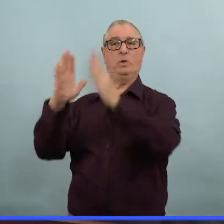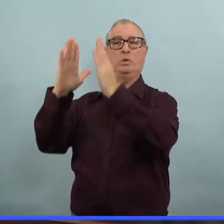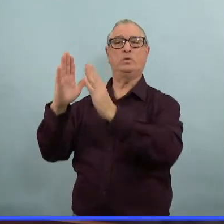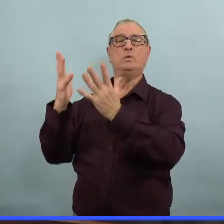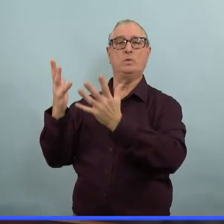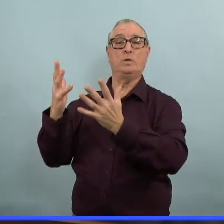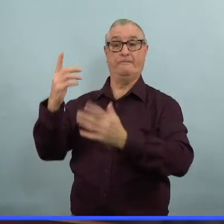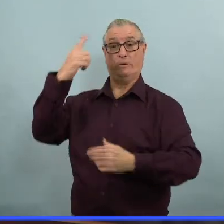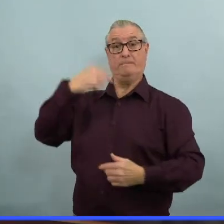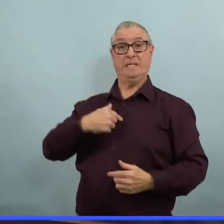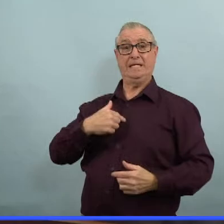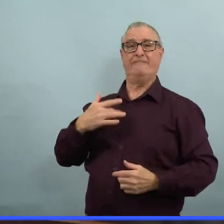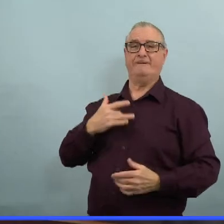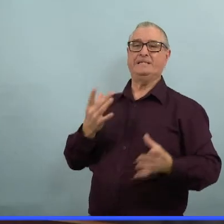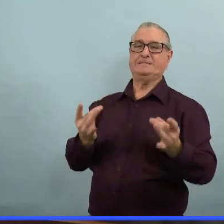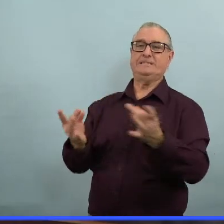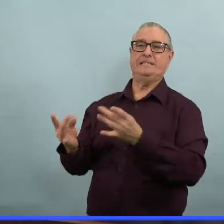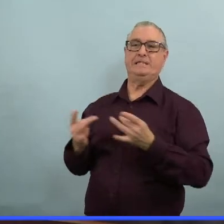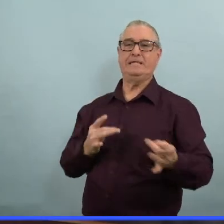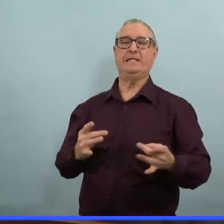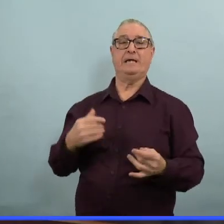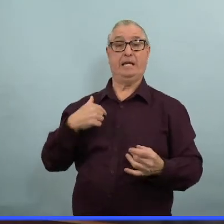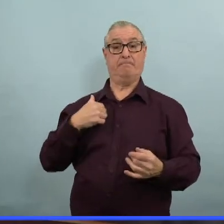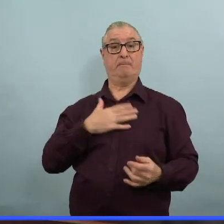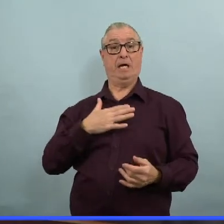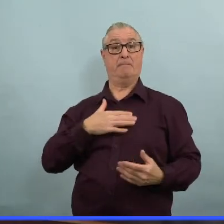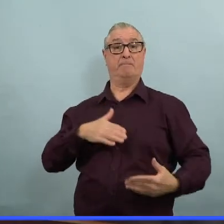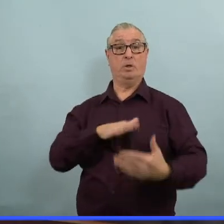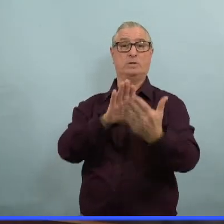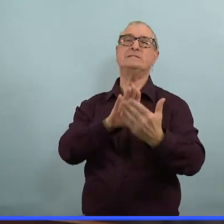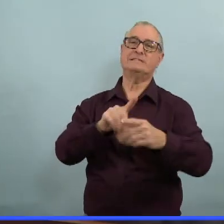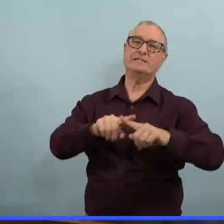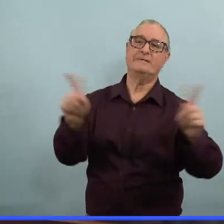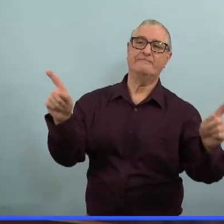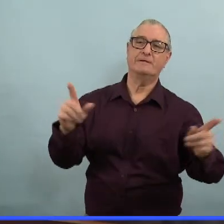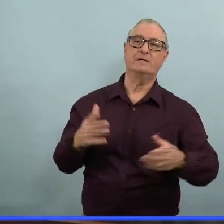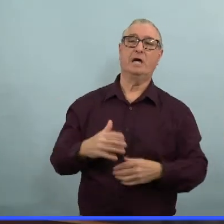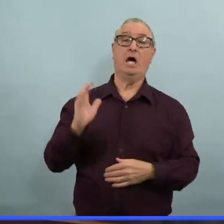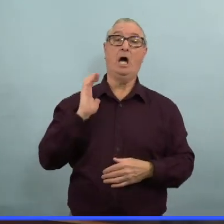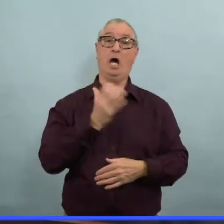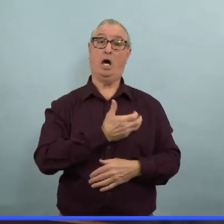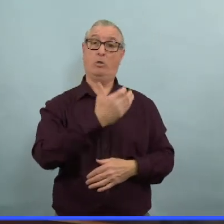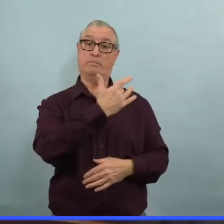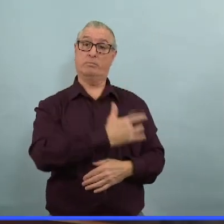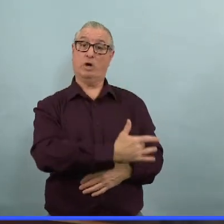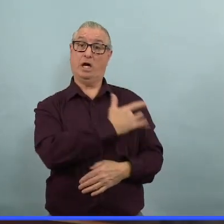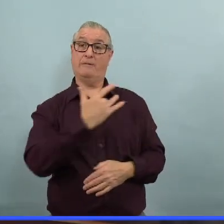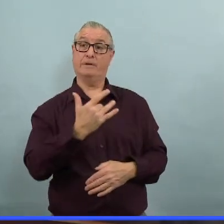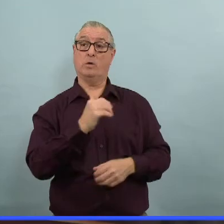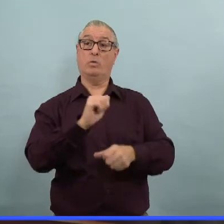provincial employees where we looked at mandat you know either get vaccinated or or get tested